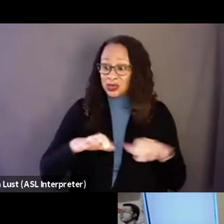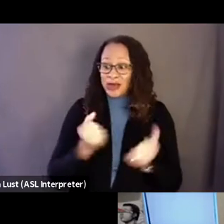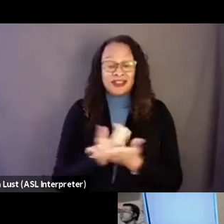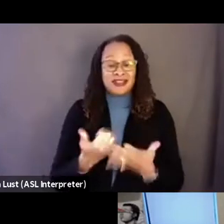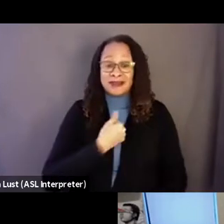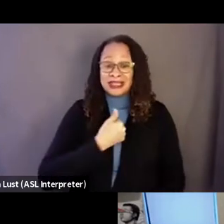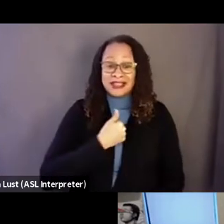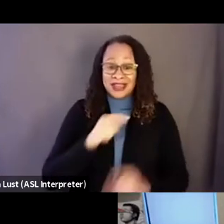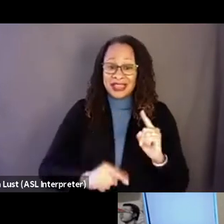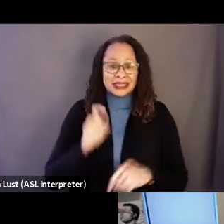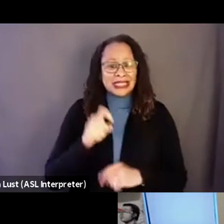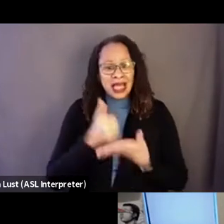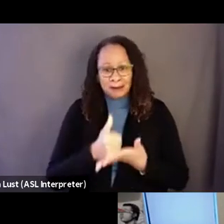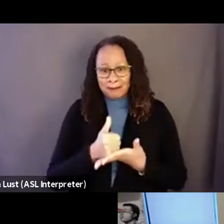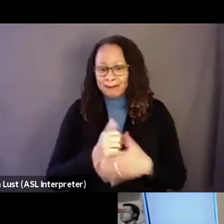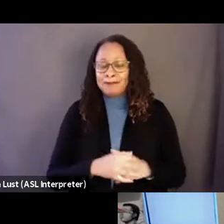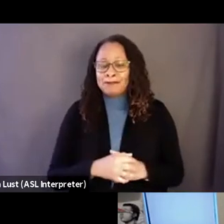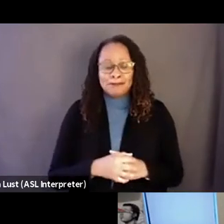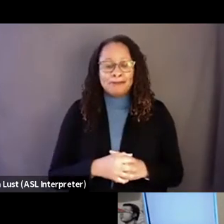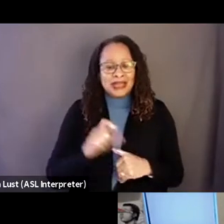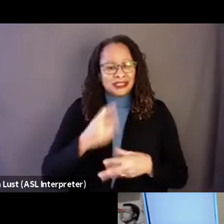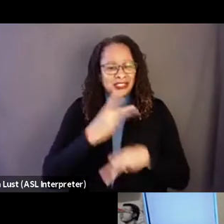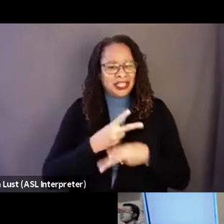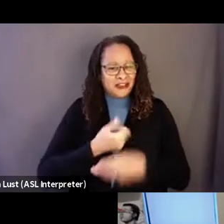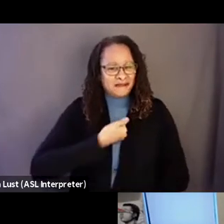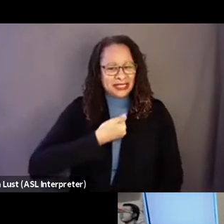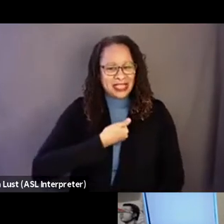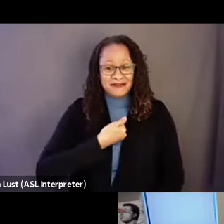I need help. I need to take care of me. 'Cause once I'm gone,